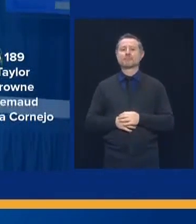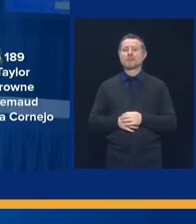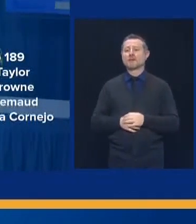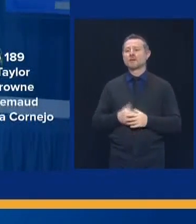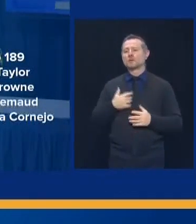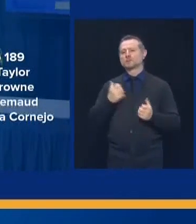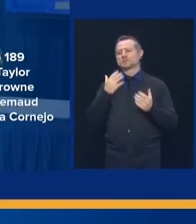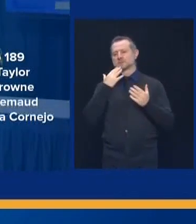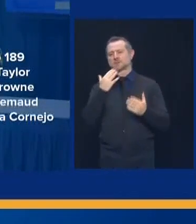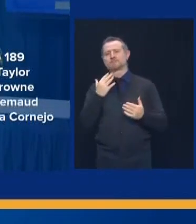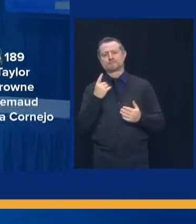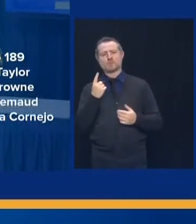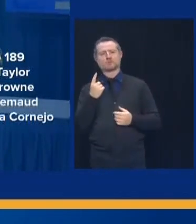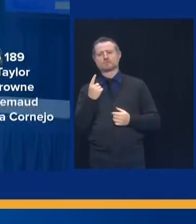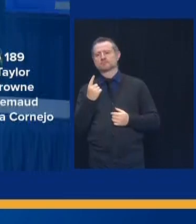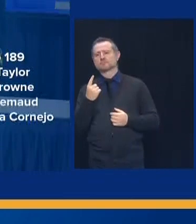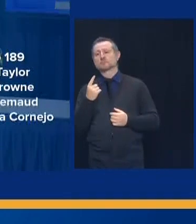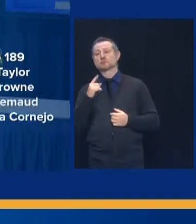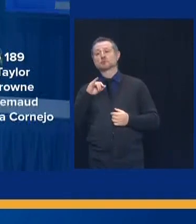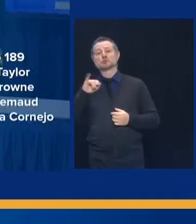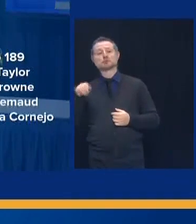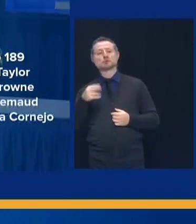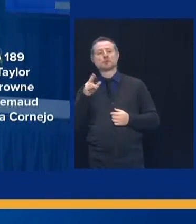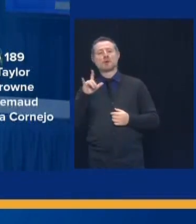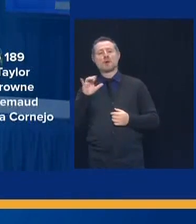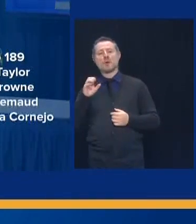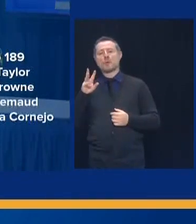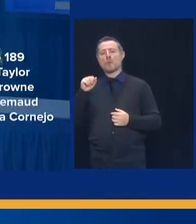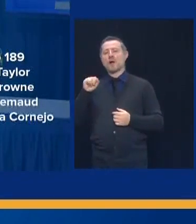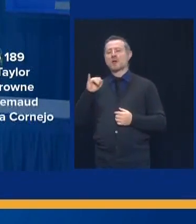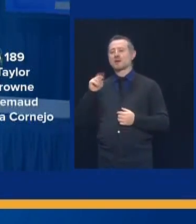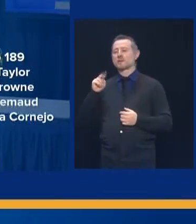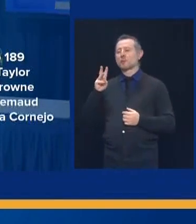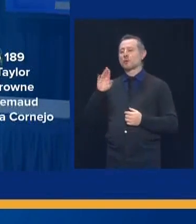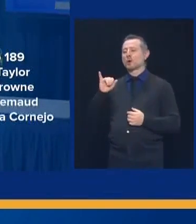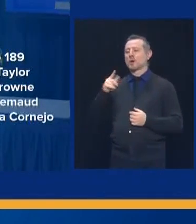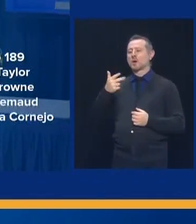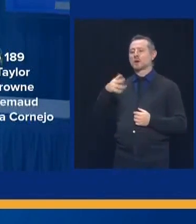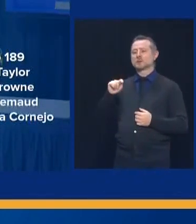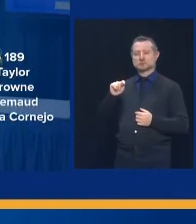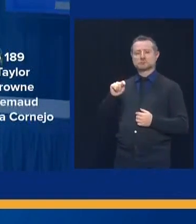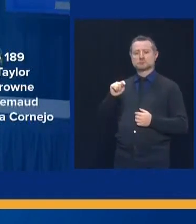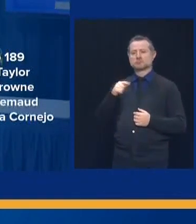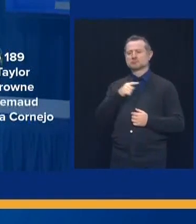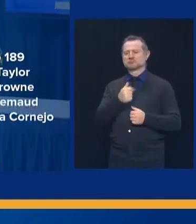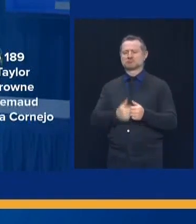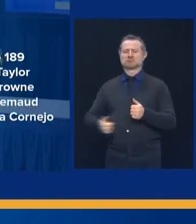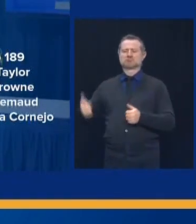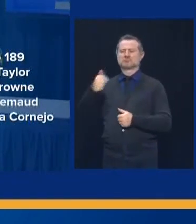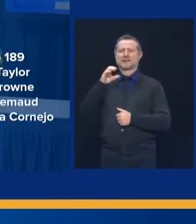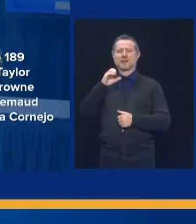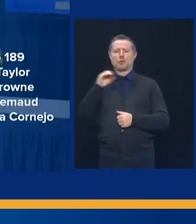IT'S GOING TO BE RELEASED 0óe"TODAY.?zo= TODAY. SO THANK THEM VERY MUCH.